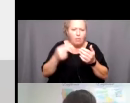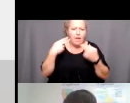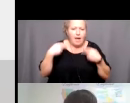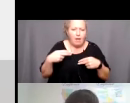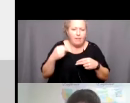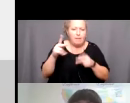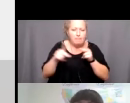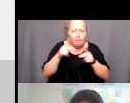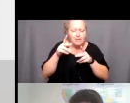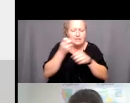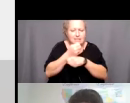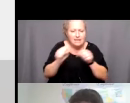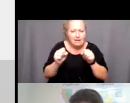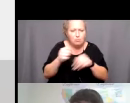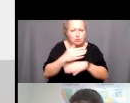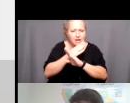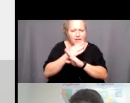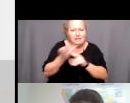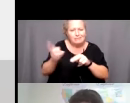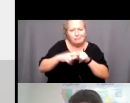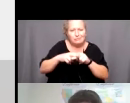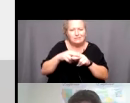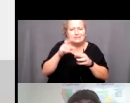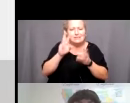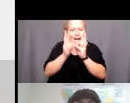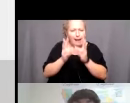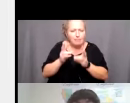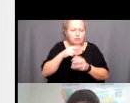to protect against increasing climate risks